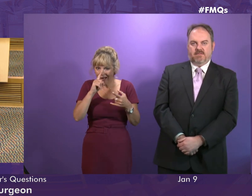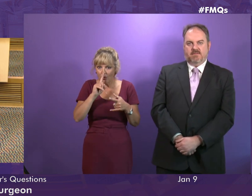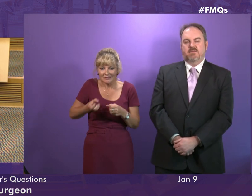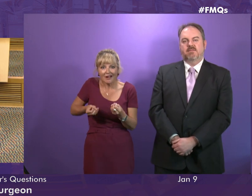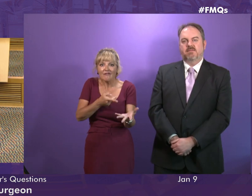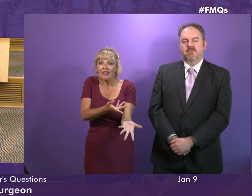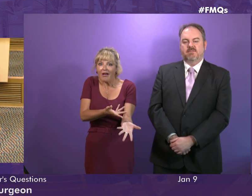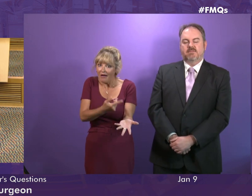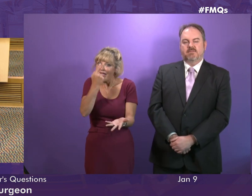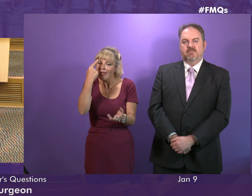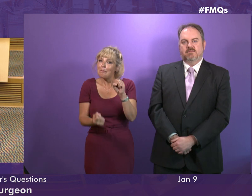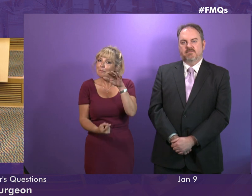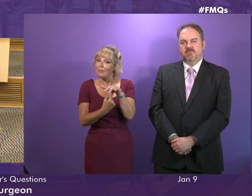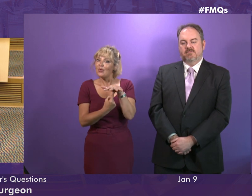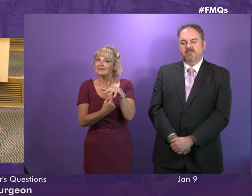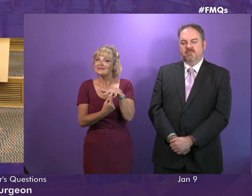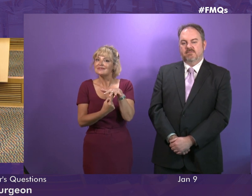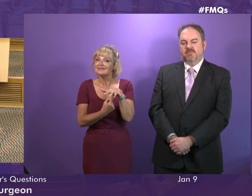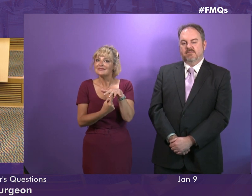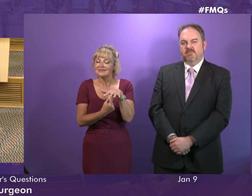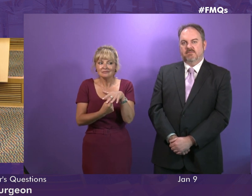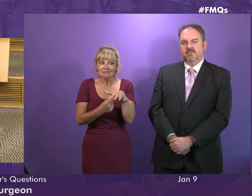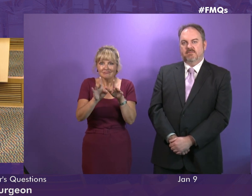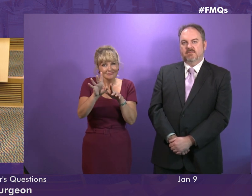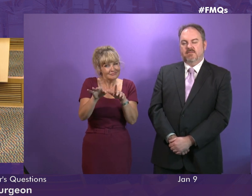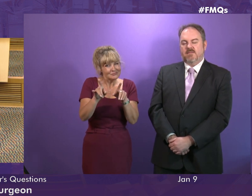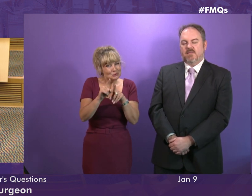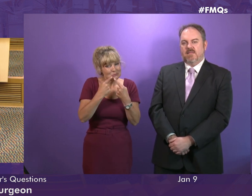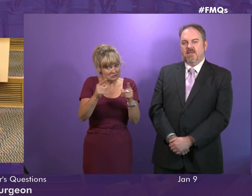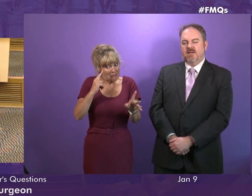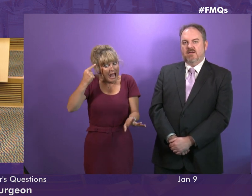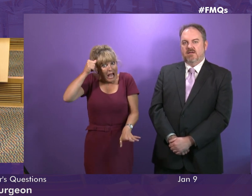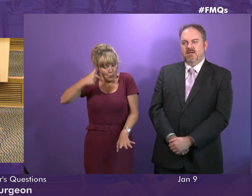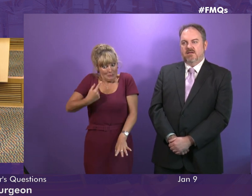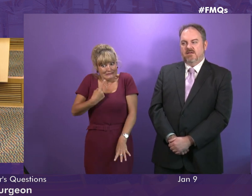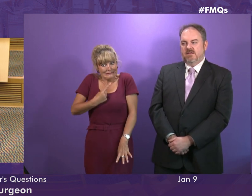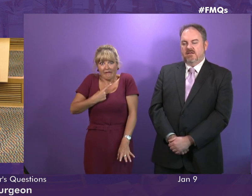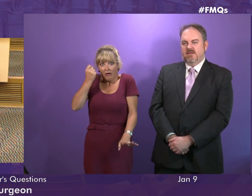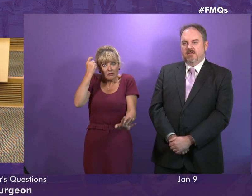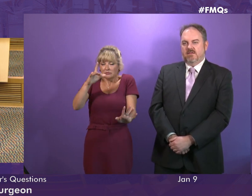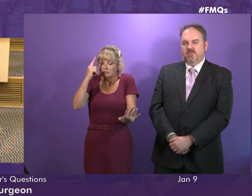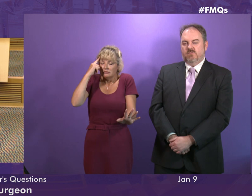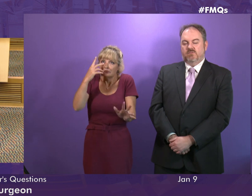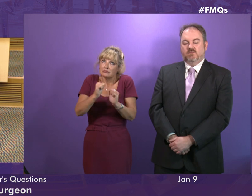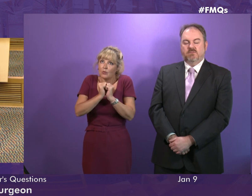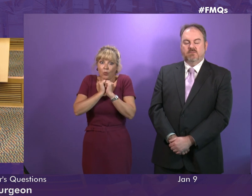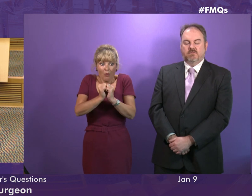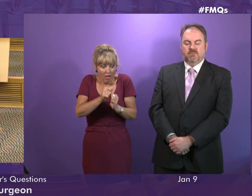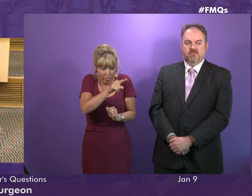It is important to say that although we all—I certainly do—understand the merits of the